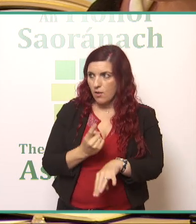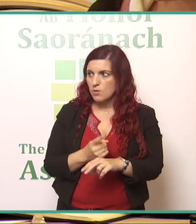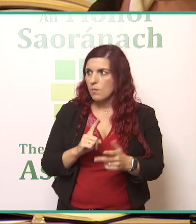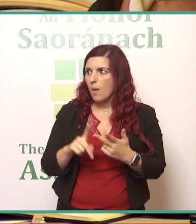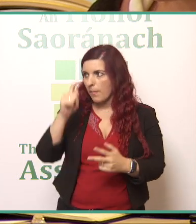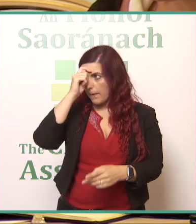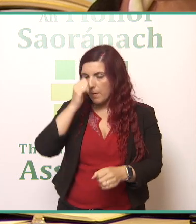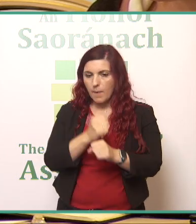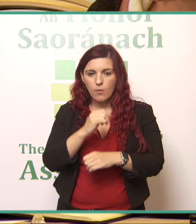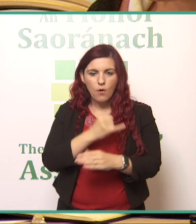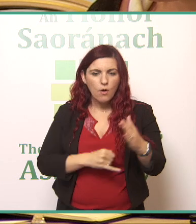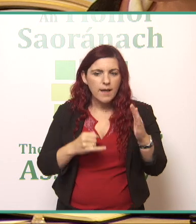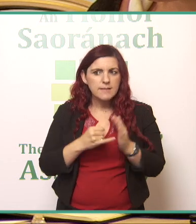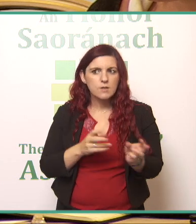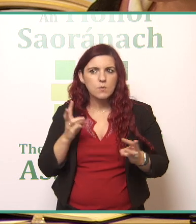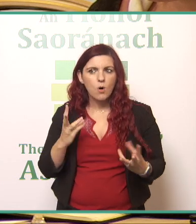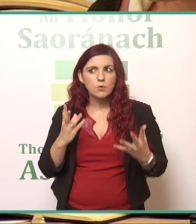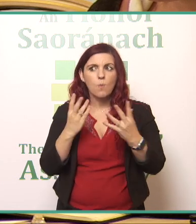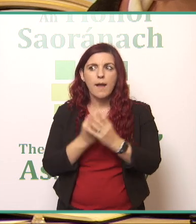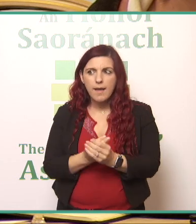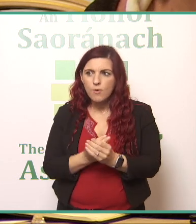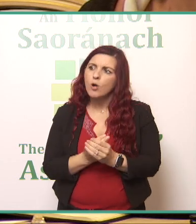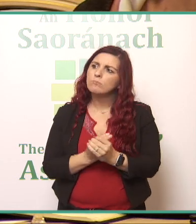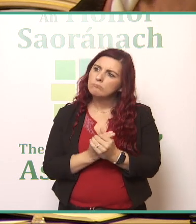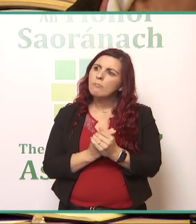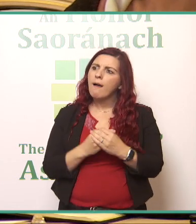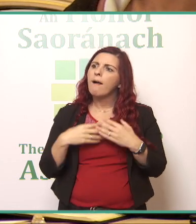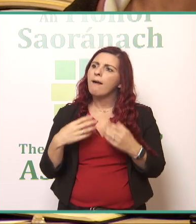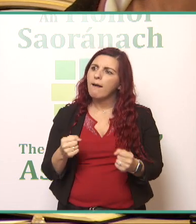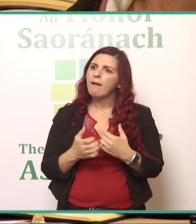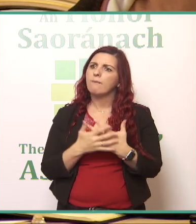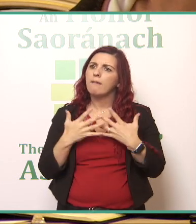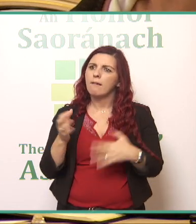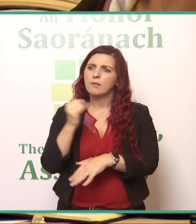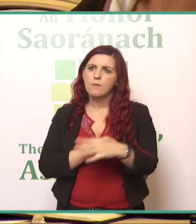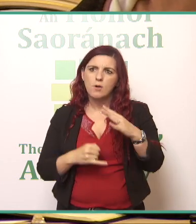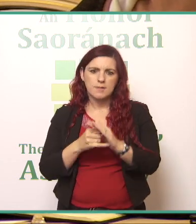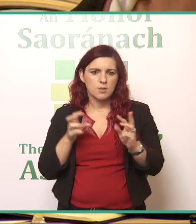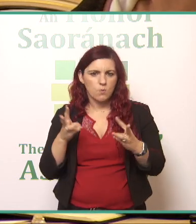the organizations working together I think there's a lot of organizations working together but